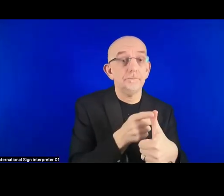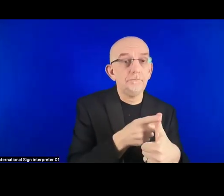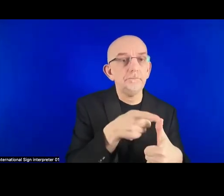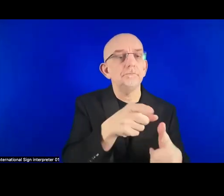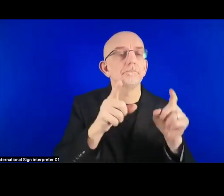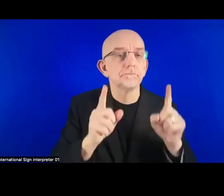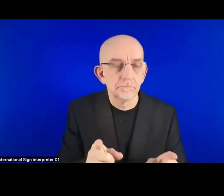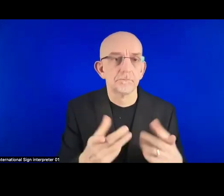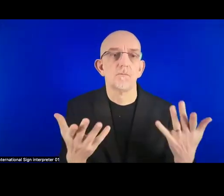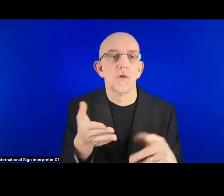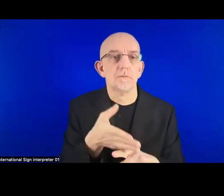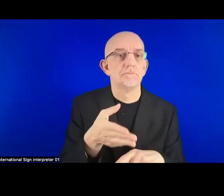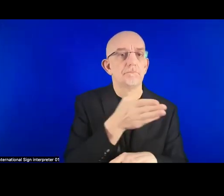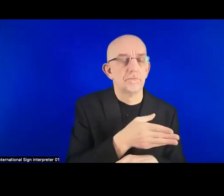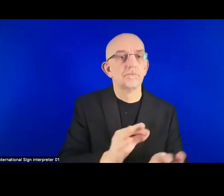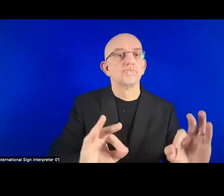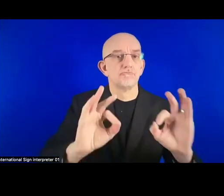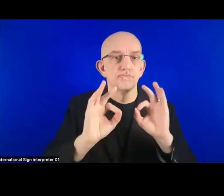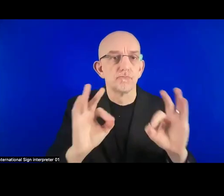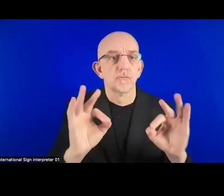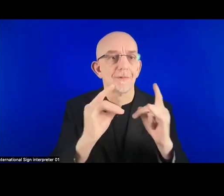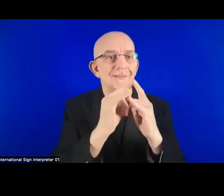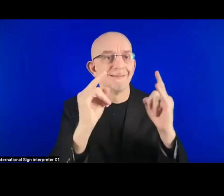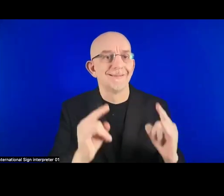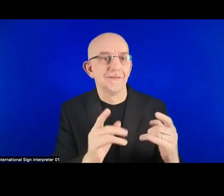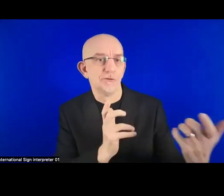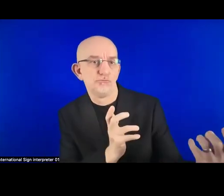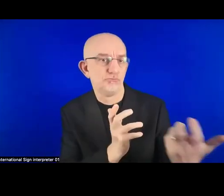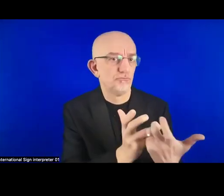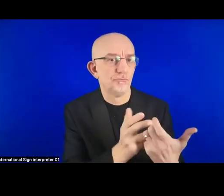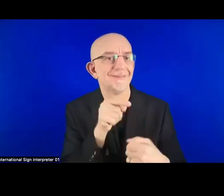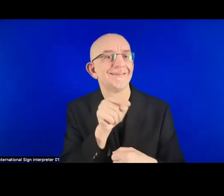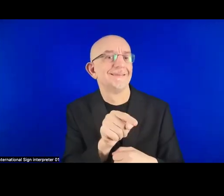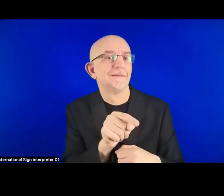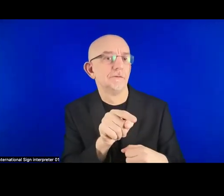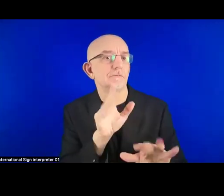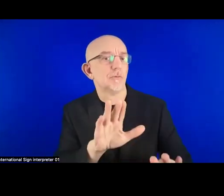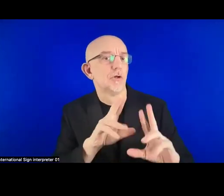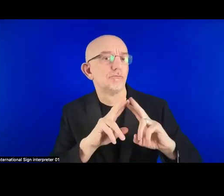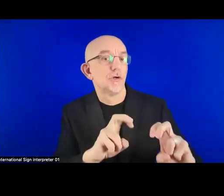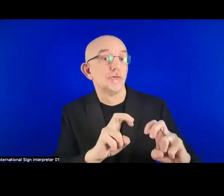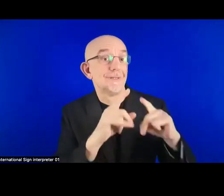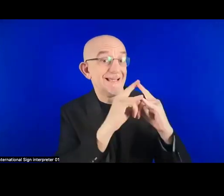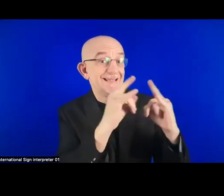first, and try to base your proposal on shared interests. Furthermore as this call